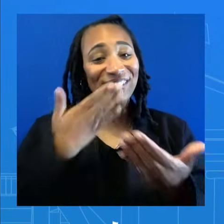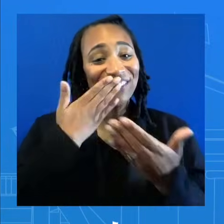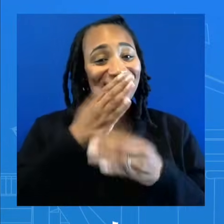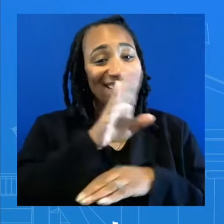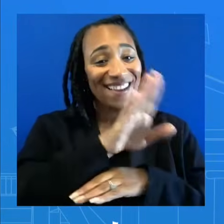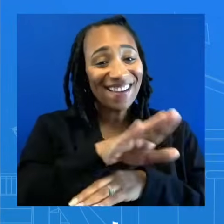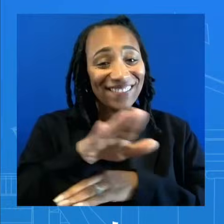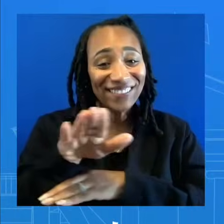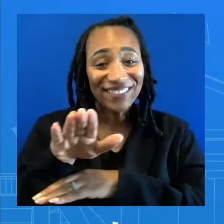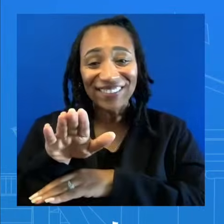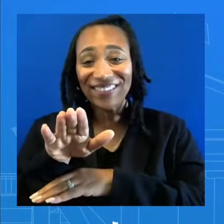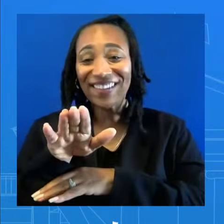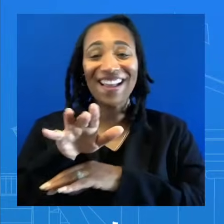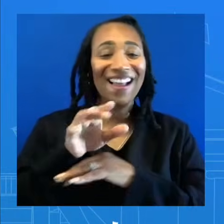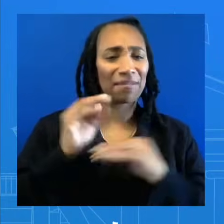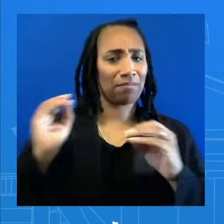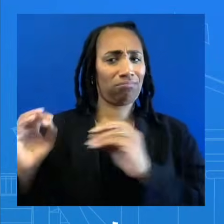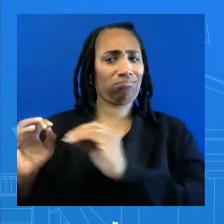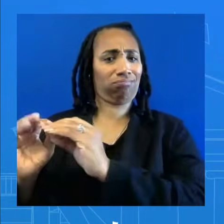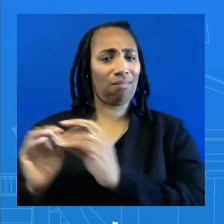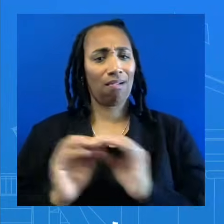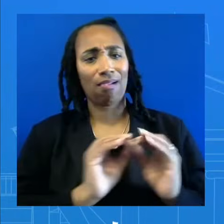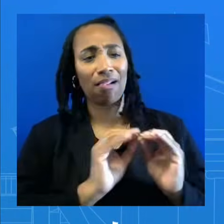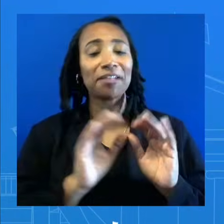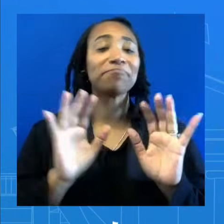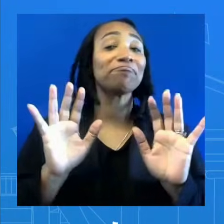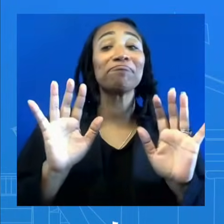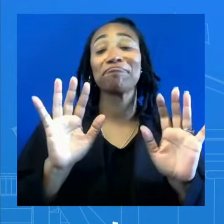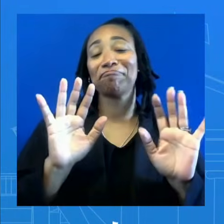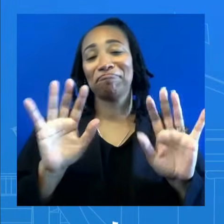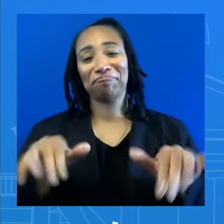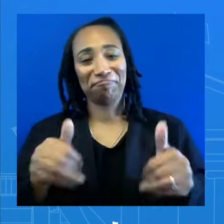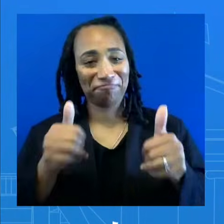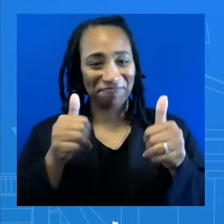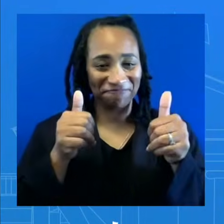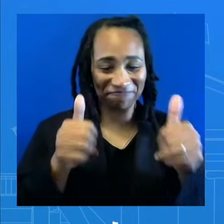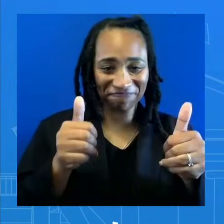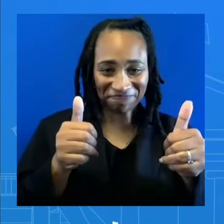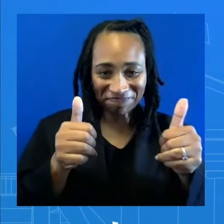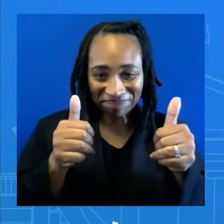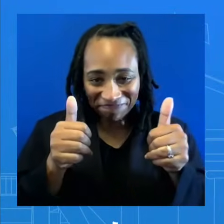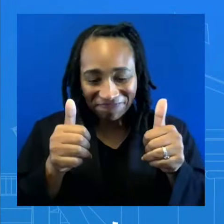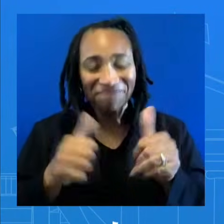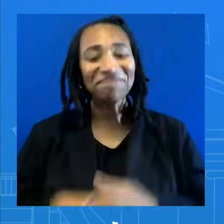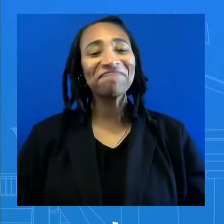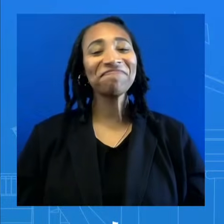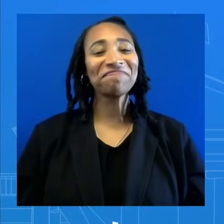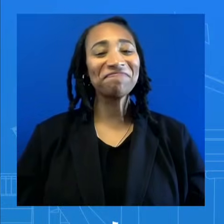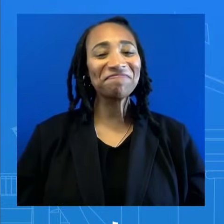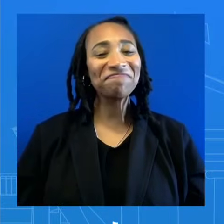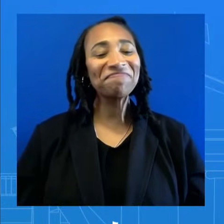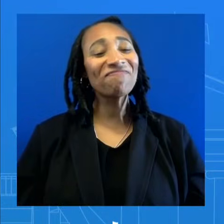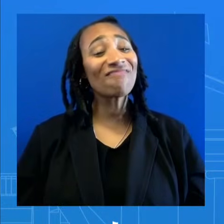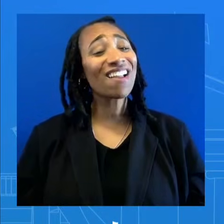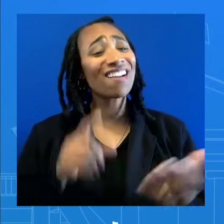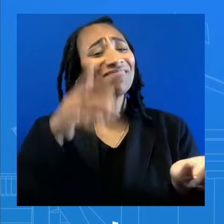Mr. Kirby: All right. Look, as you all know, National Security Advisor Jake Sullivan is in Israel today.